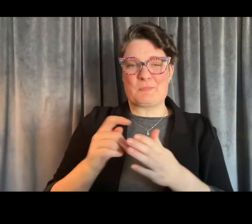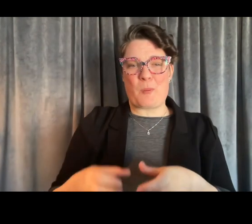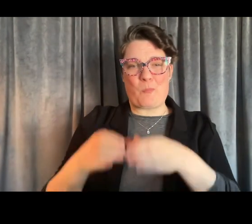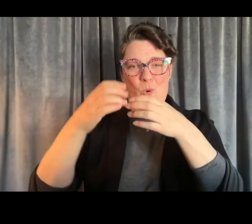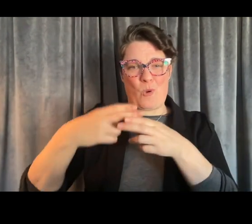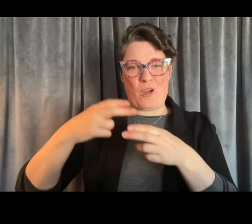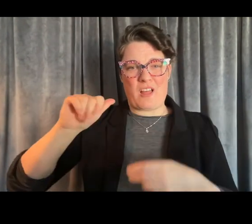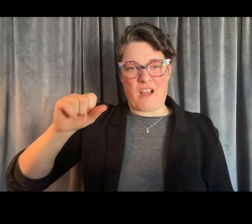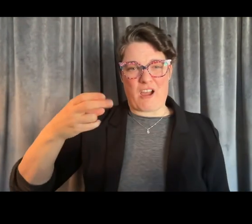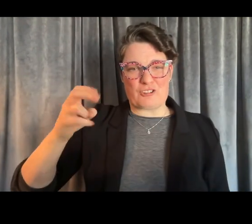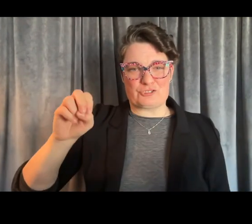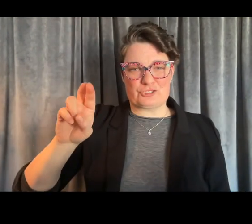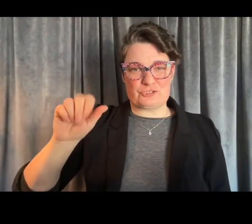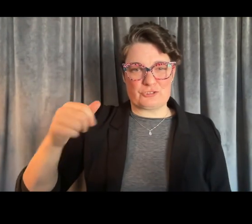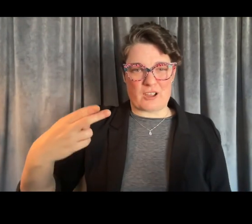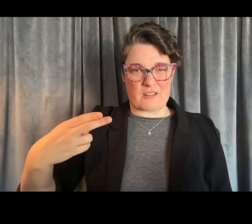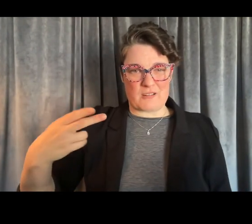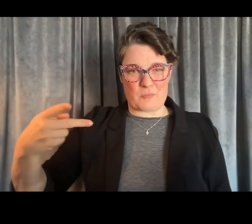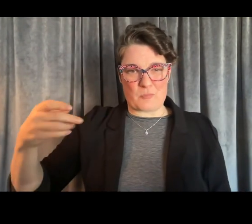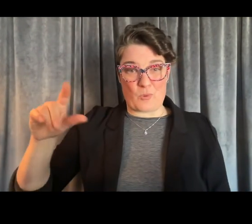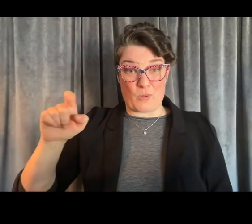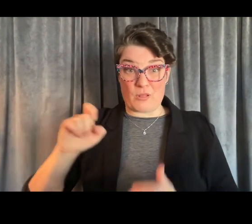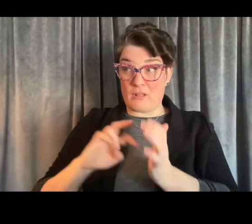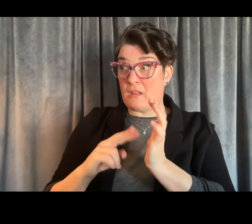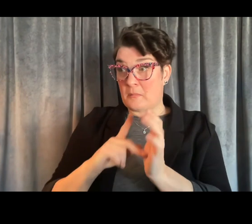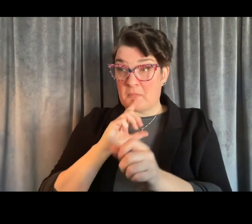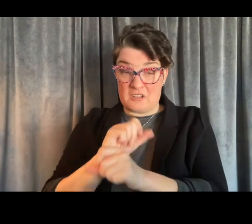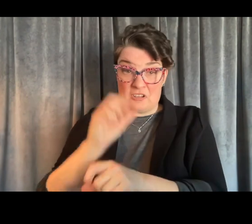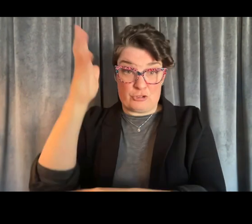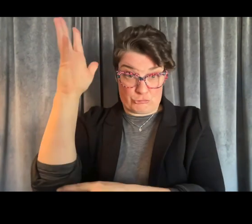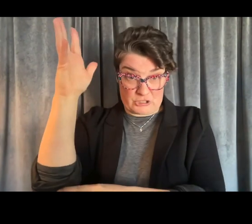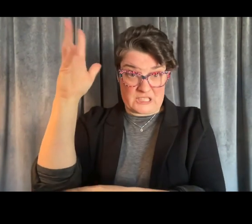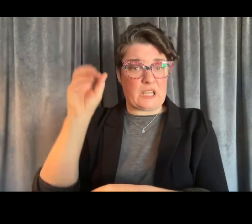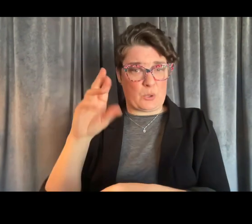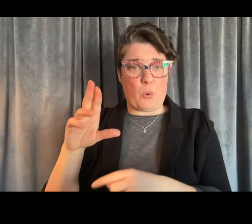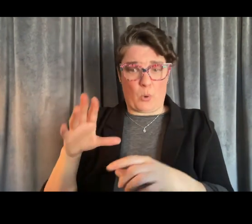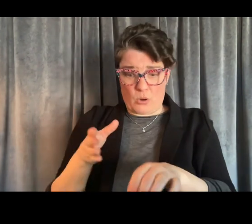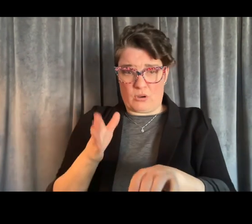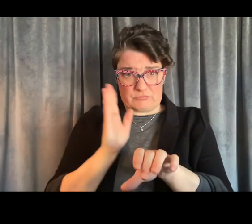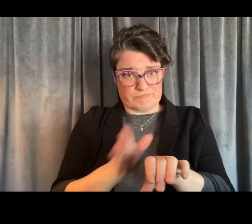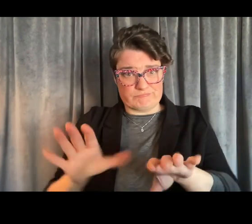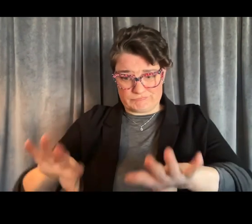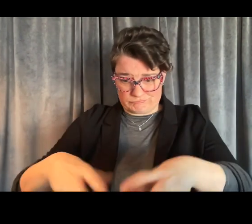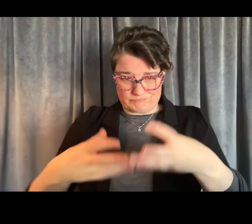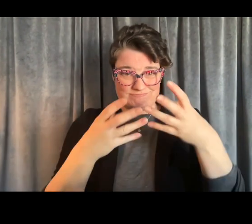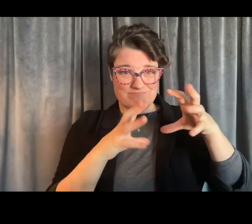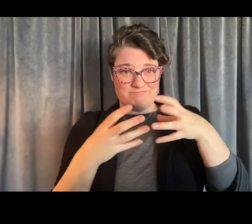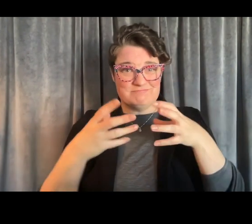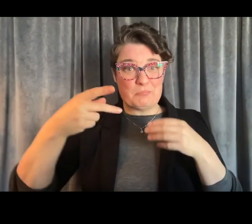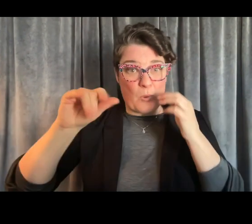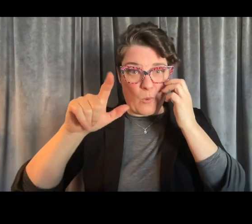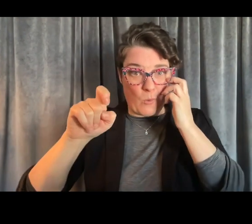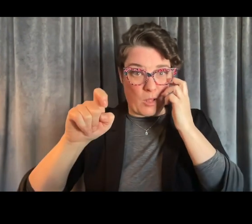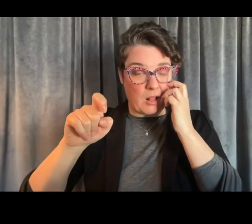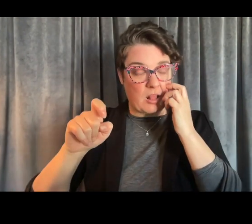And so this either tree, sacred tree, or actual literal pole that polytheistic